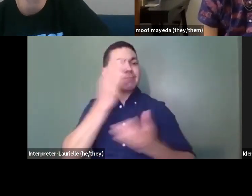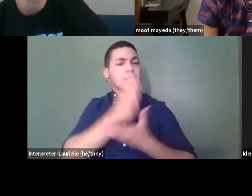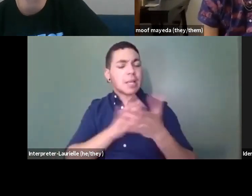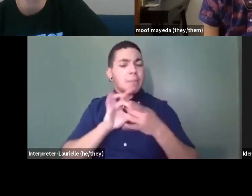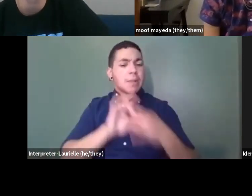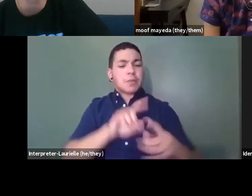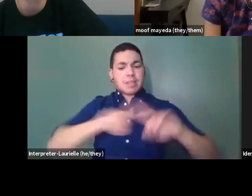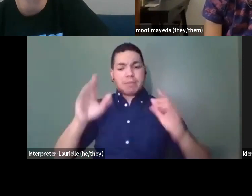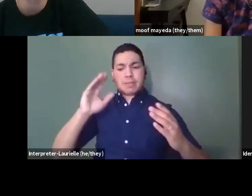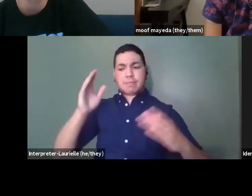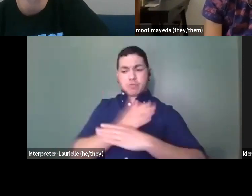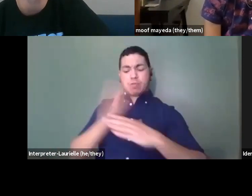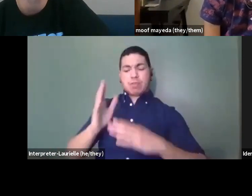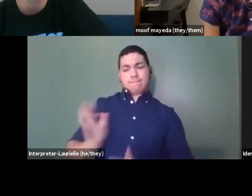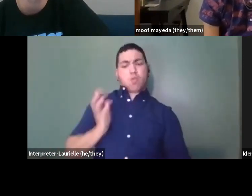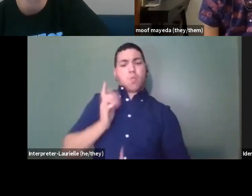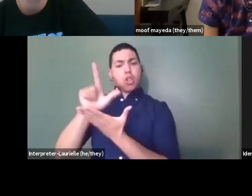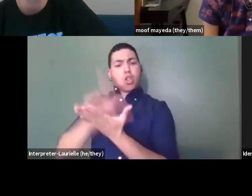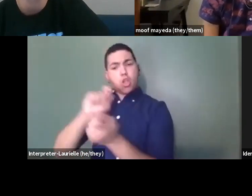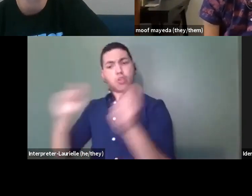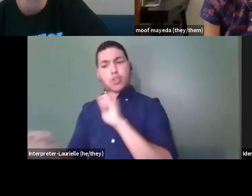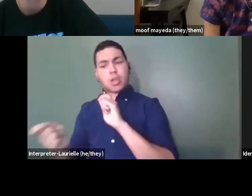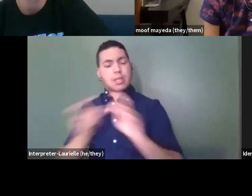leadership positions and just, you know, also ensuring that